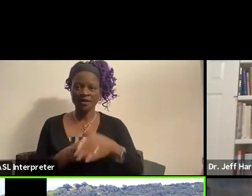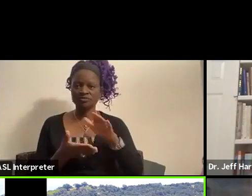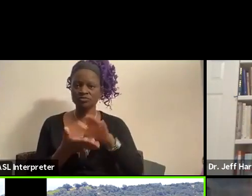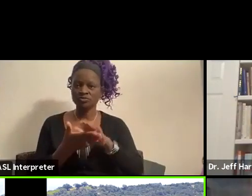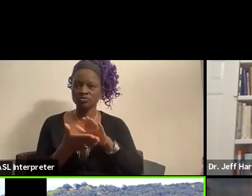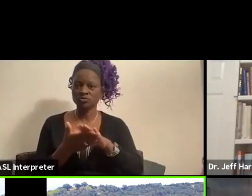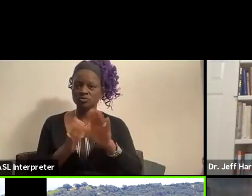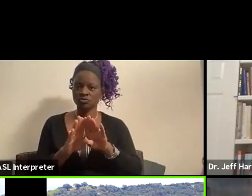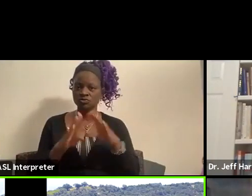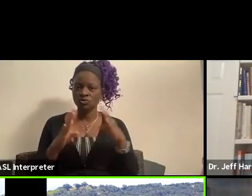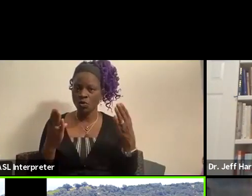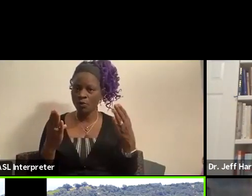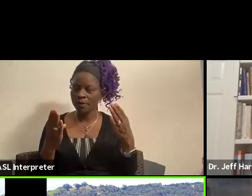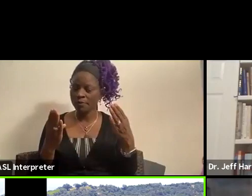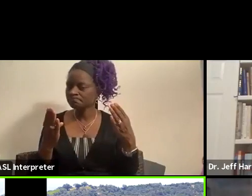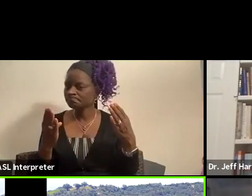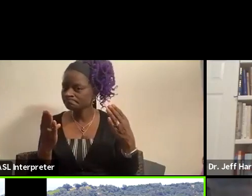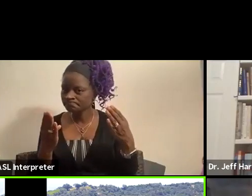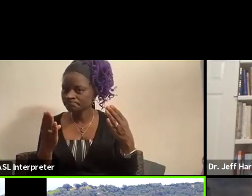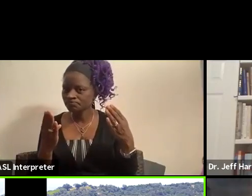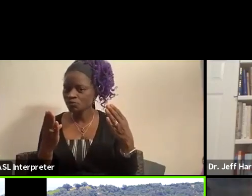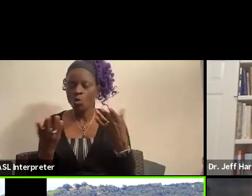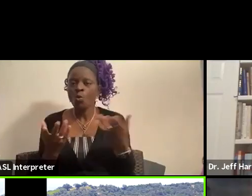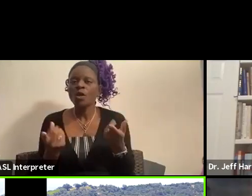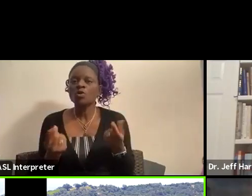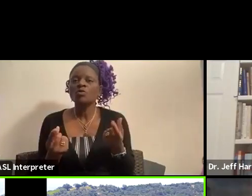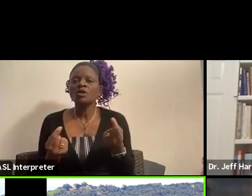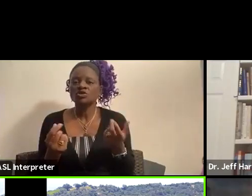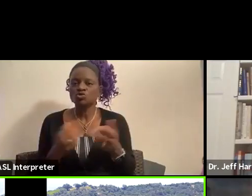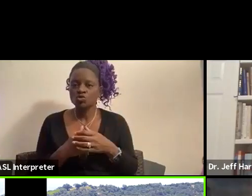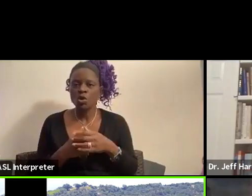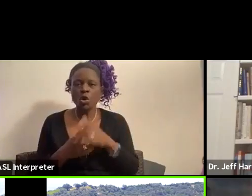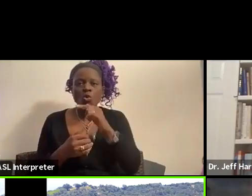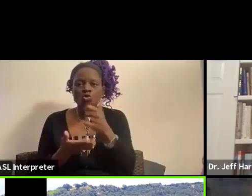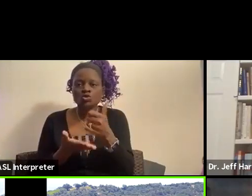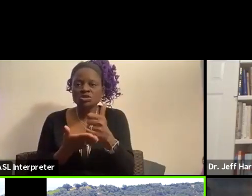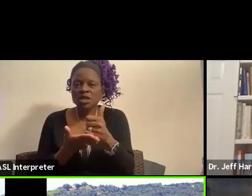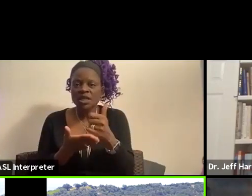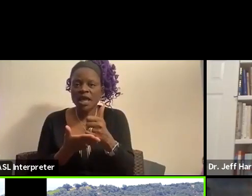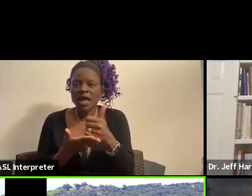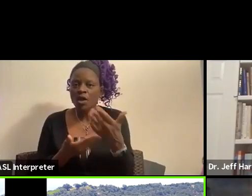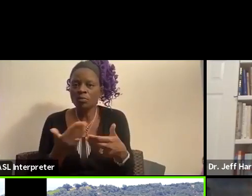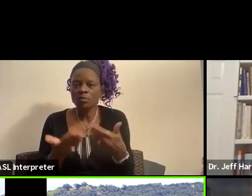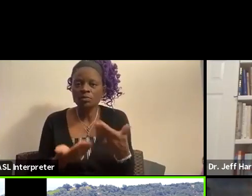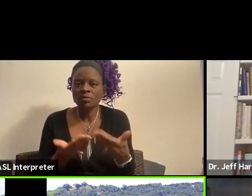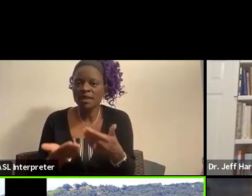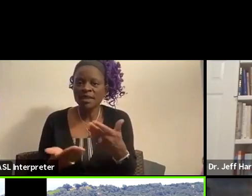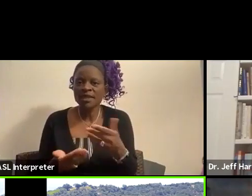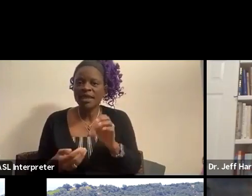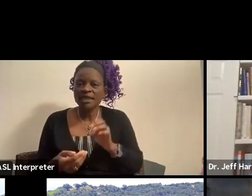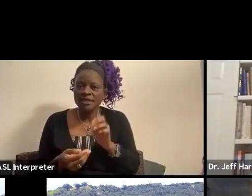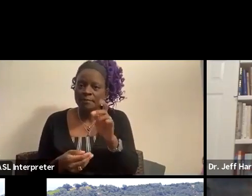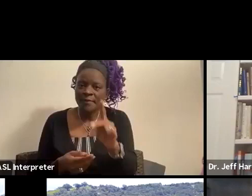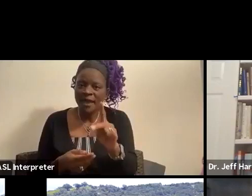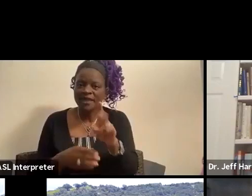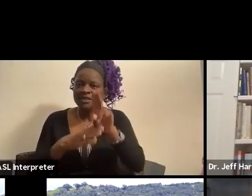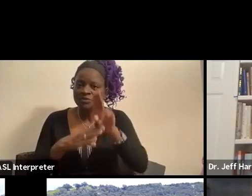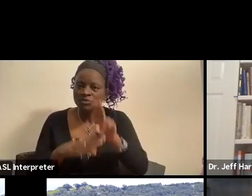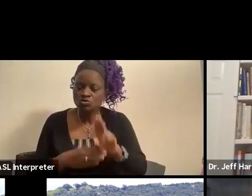and get back in gear because there may be some difficulty in transition. There will be difficulty in transitioning.